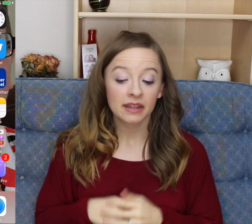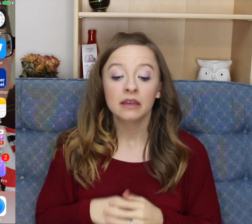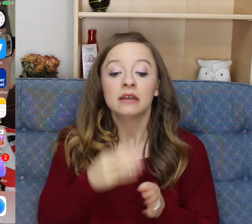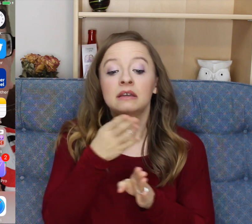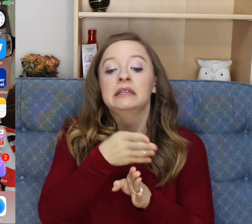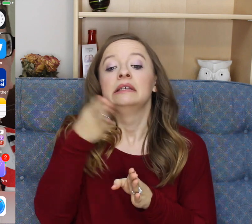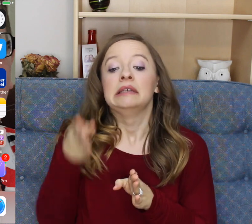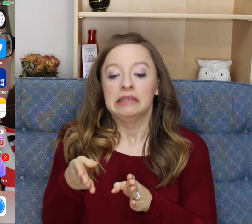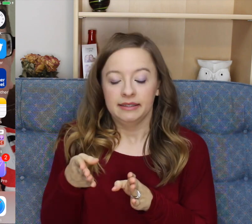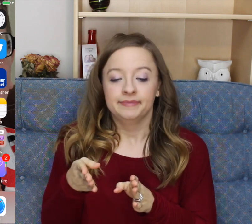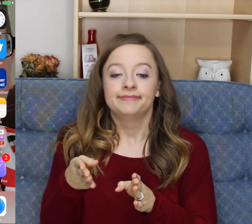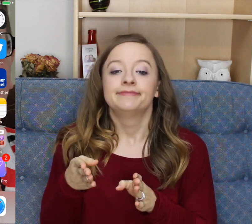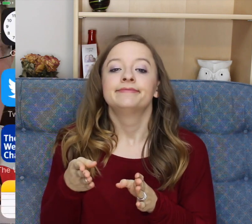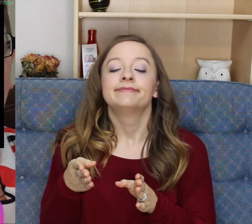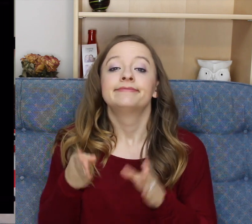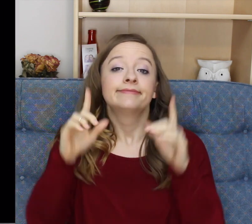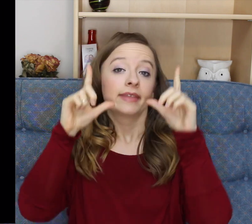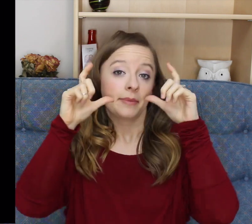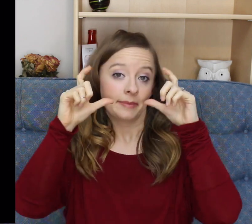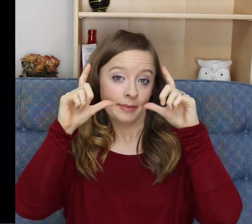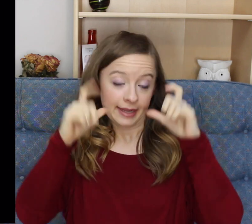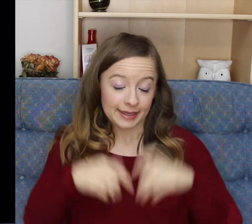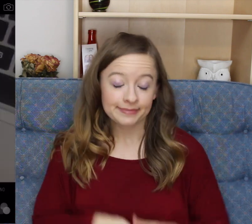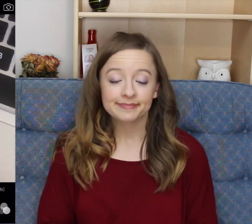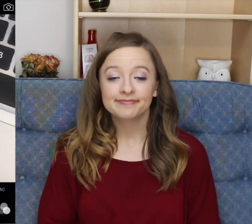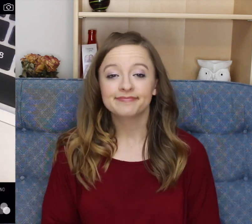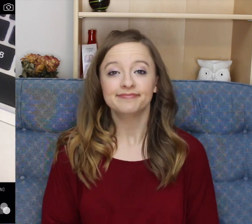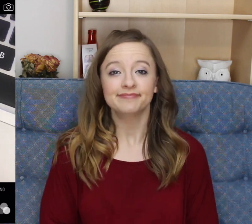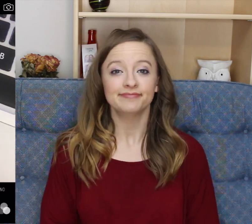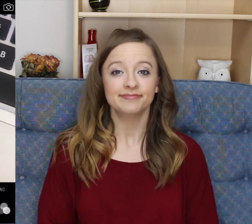Uhh the next one is my camera.